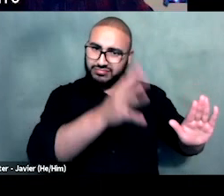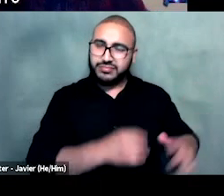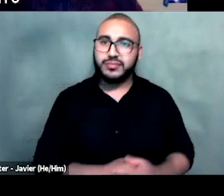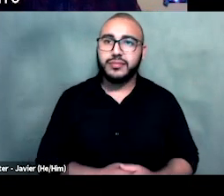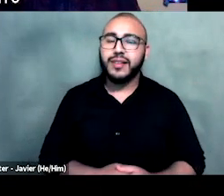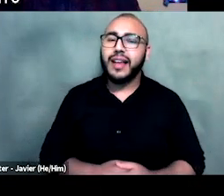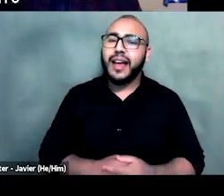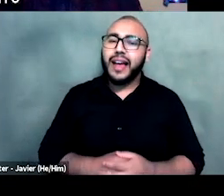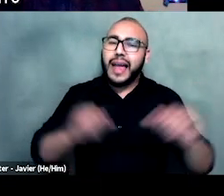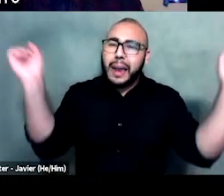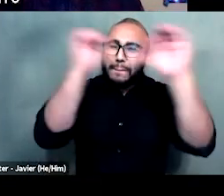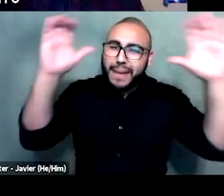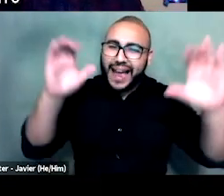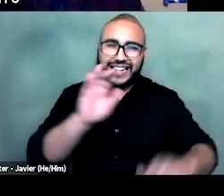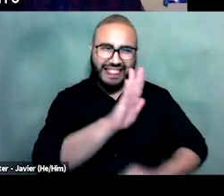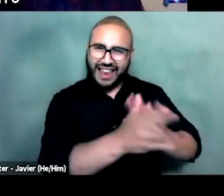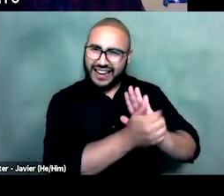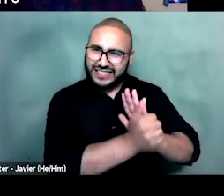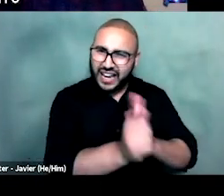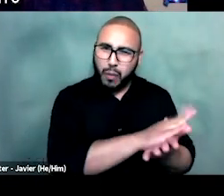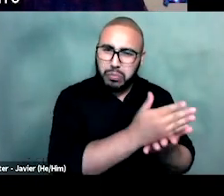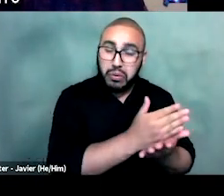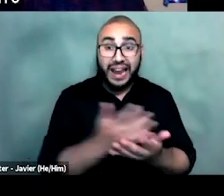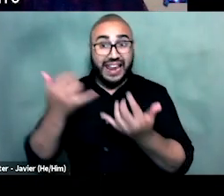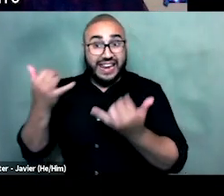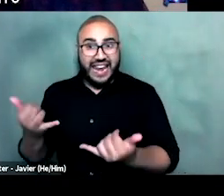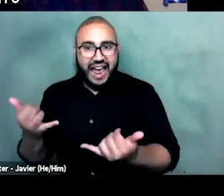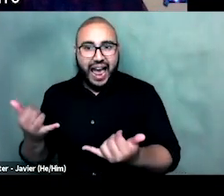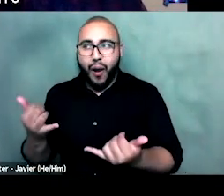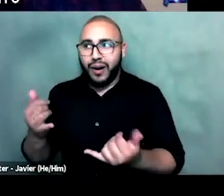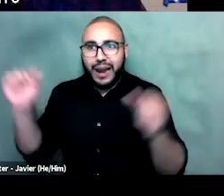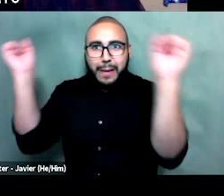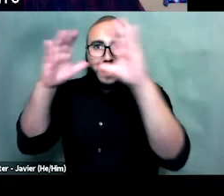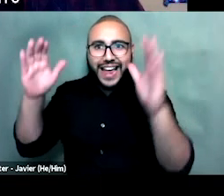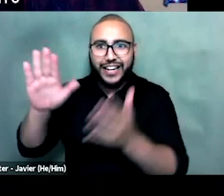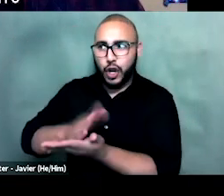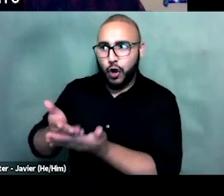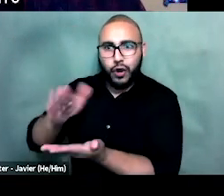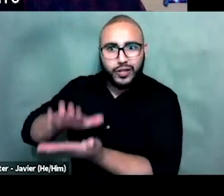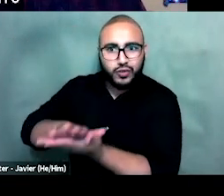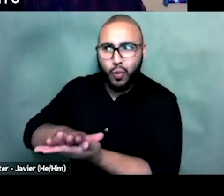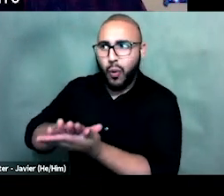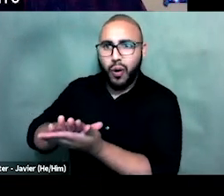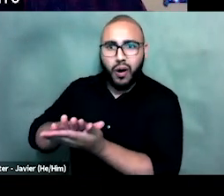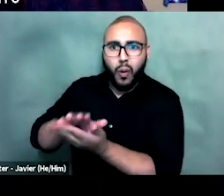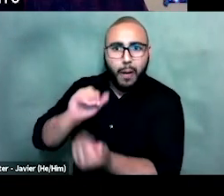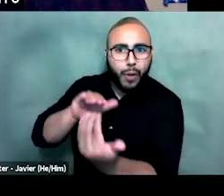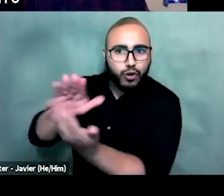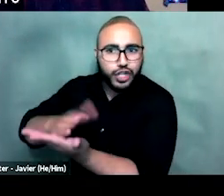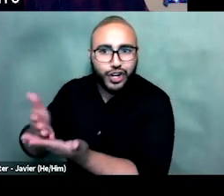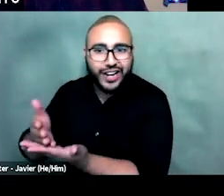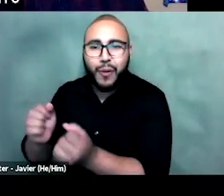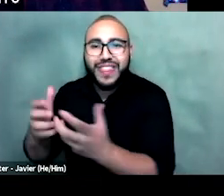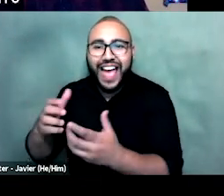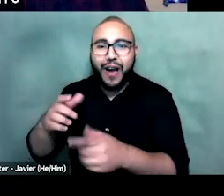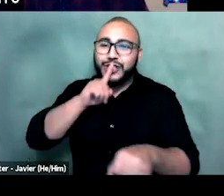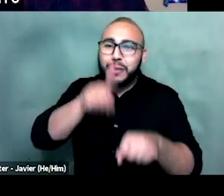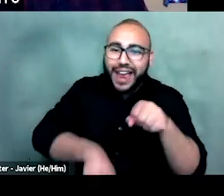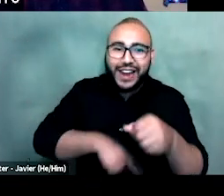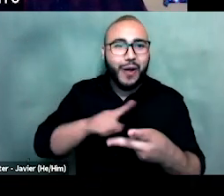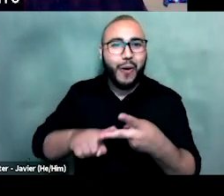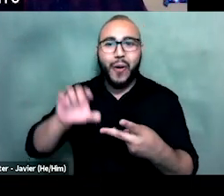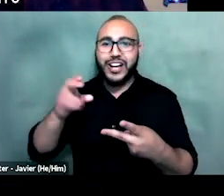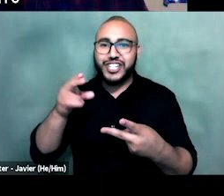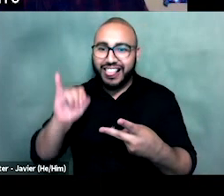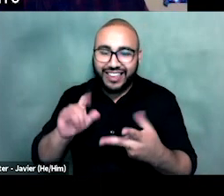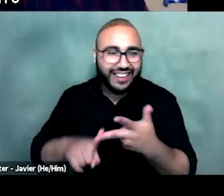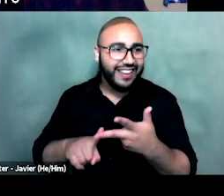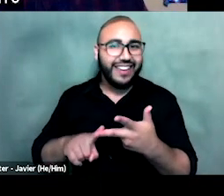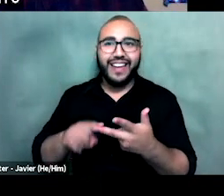mean, imagine the culinary arts, without tomatoes, without chilies and avocados. Or